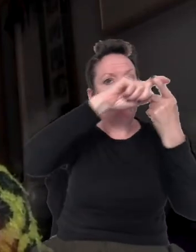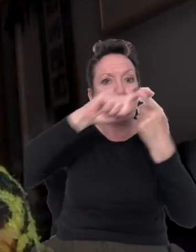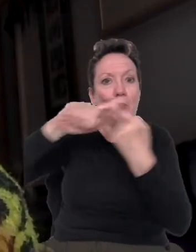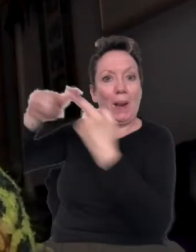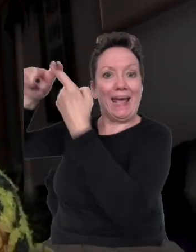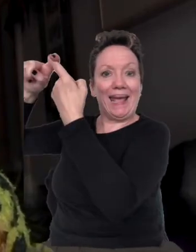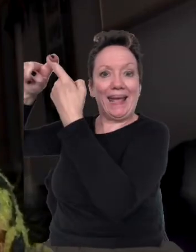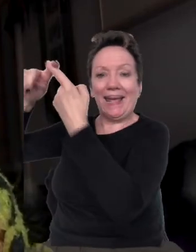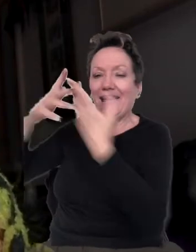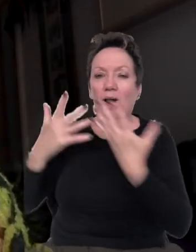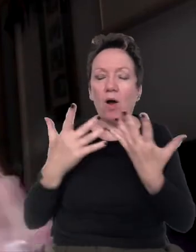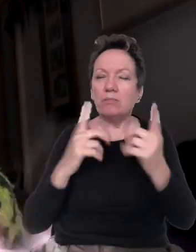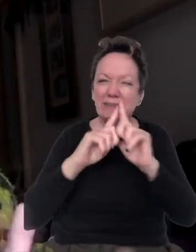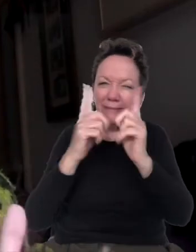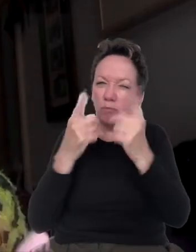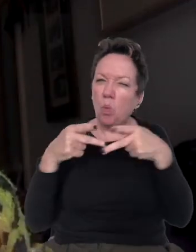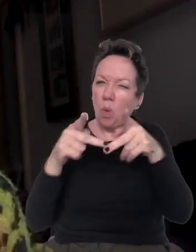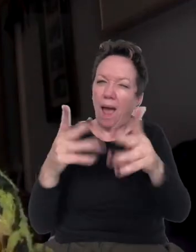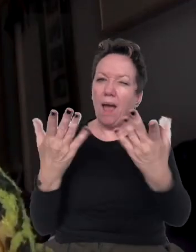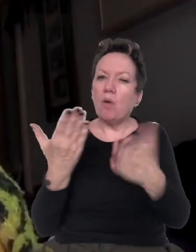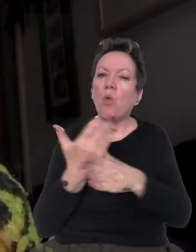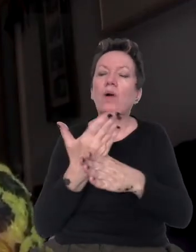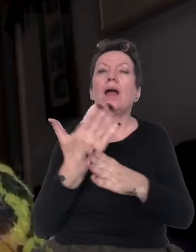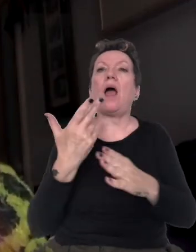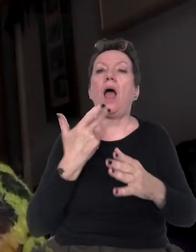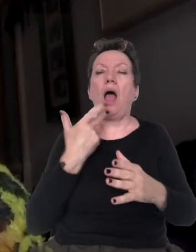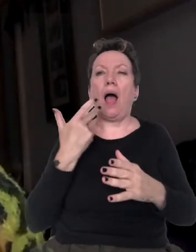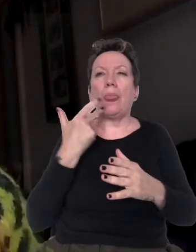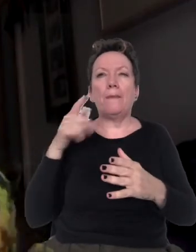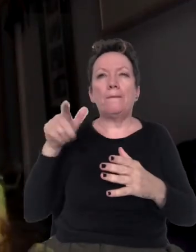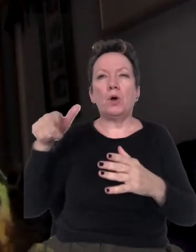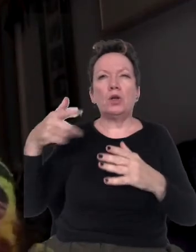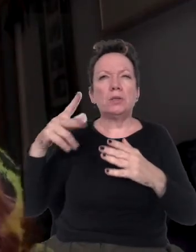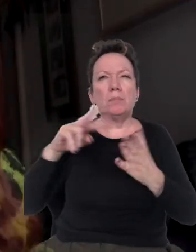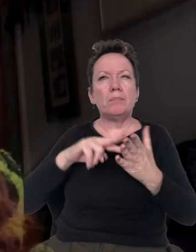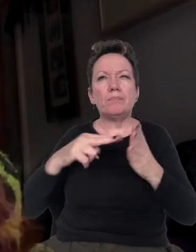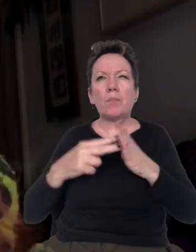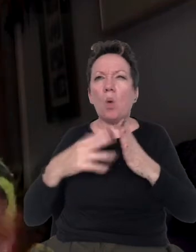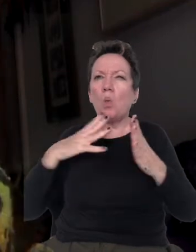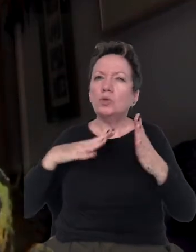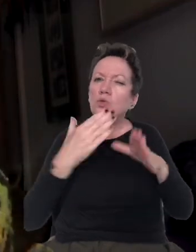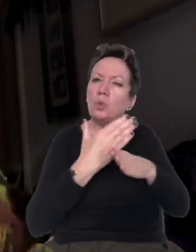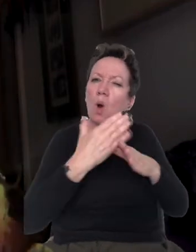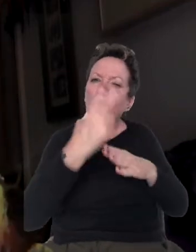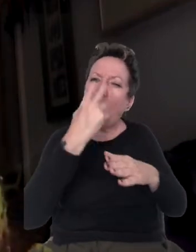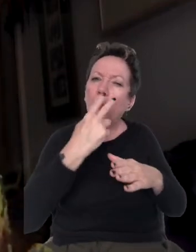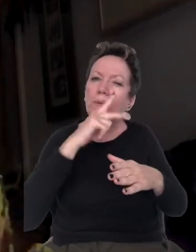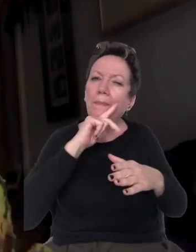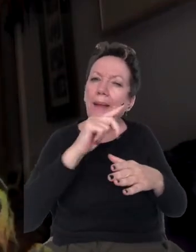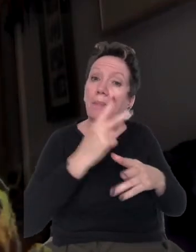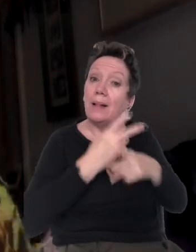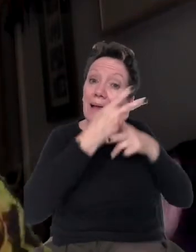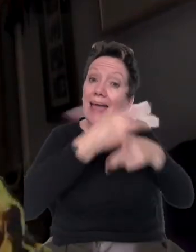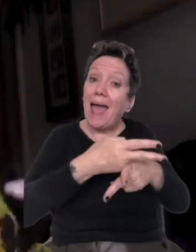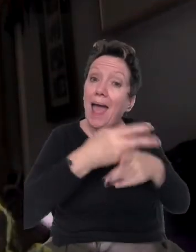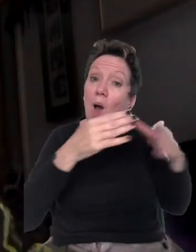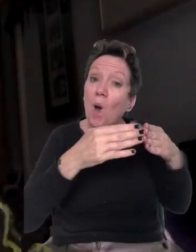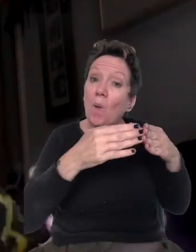the group have been doing, uh, always planning around working with yeah. People in care homes and how to connect with them through.